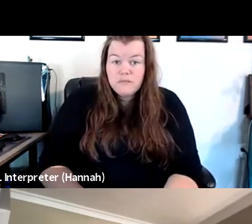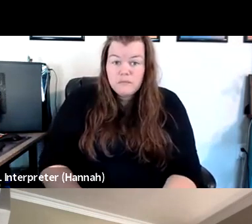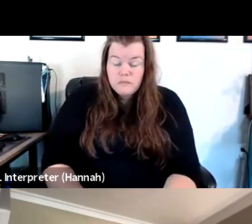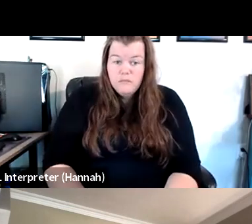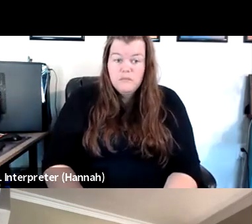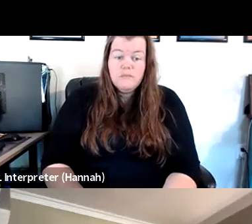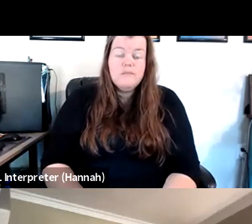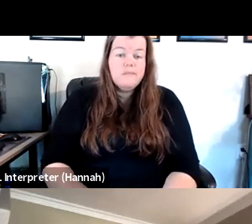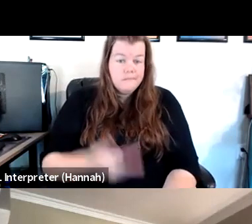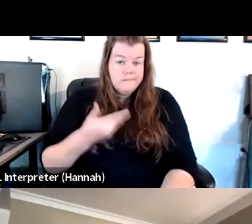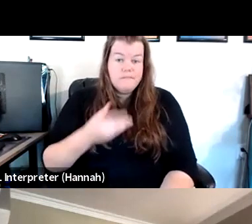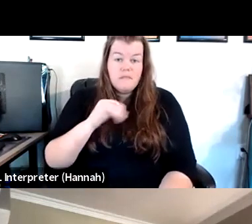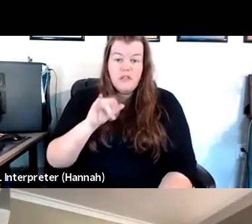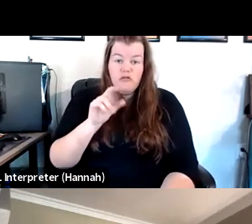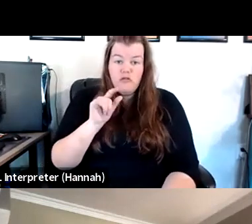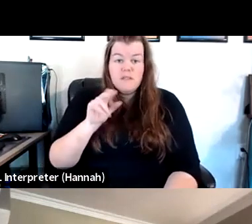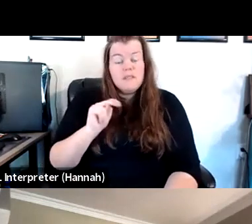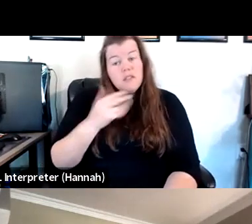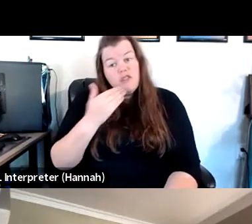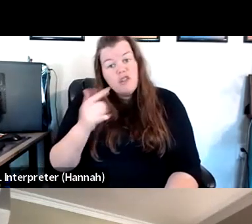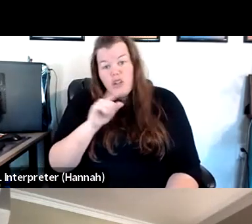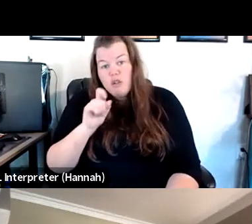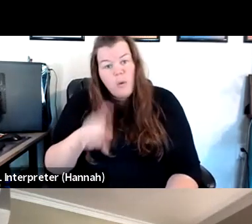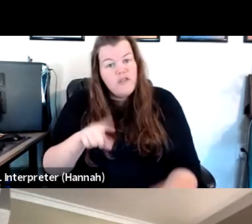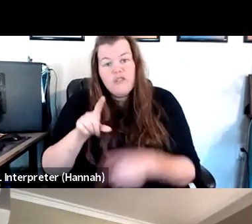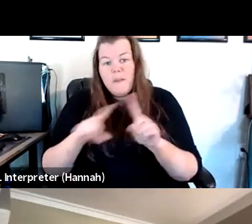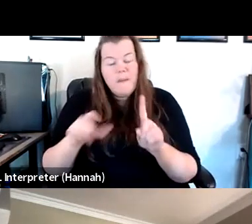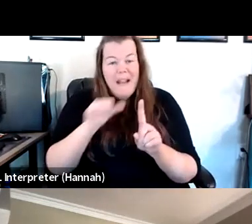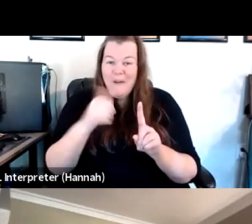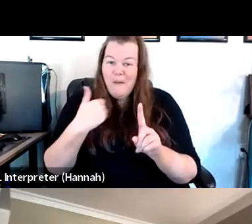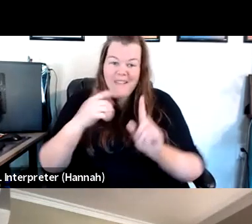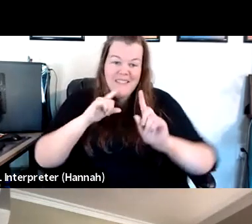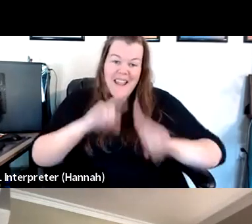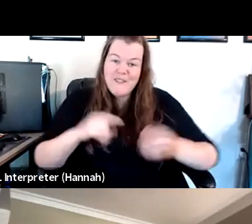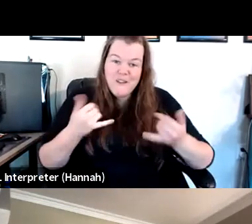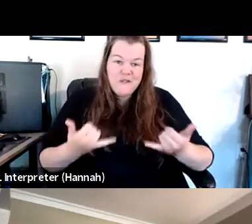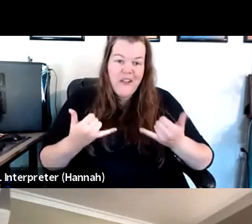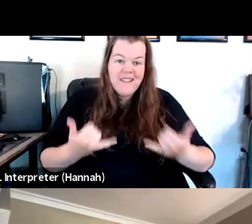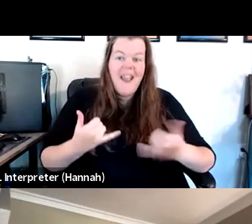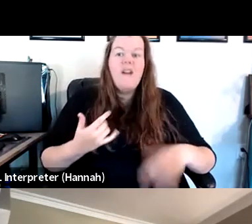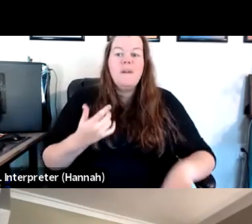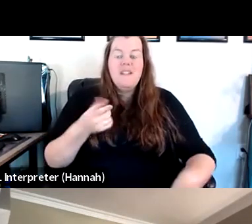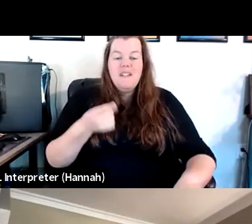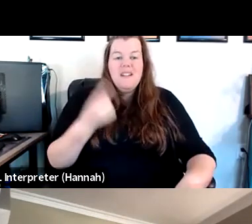That's a good question that I don't presently have the answer to um but something that I definitely